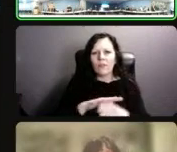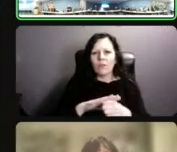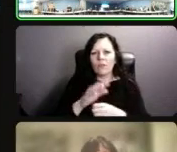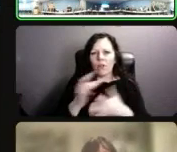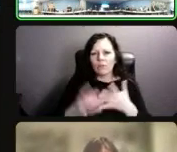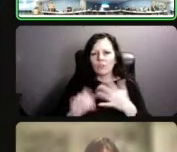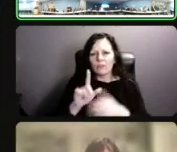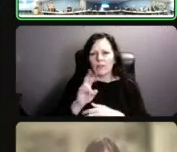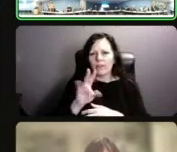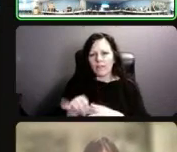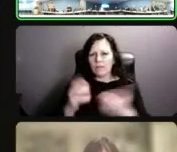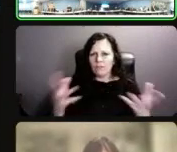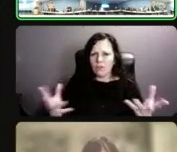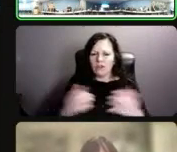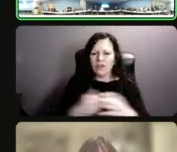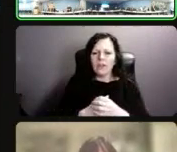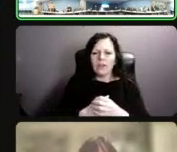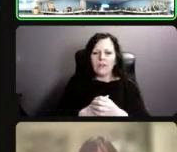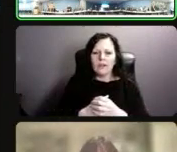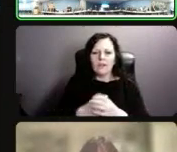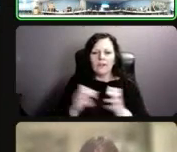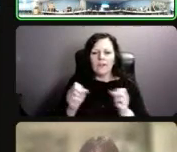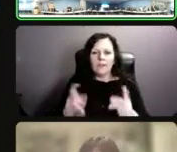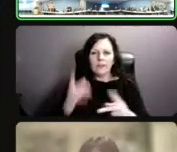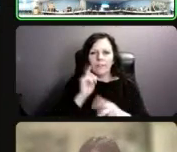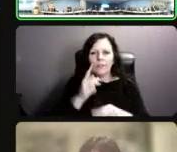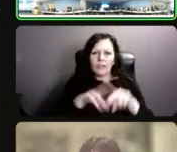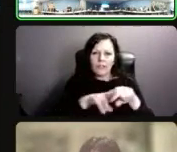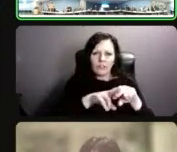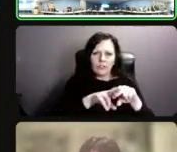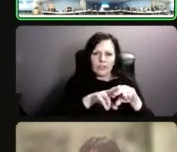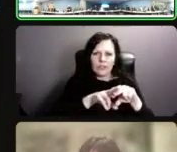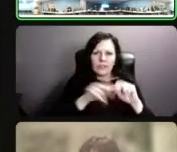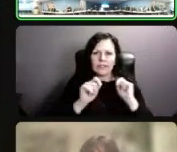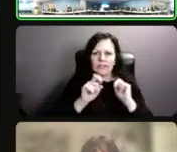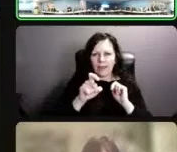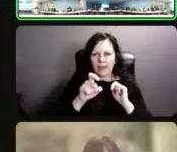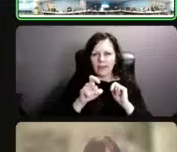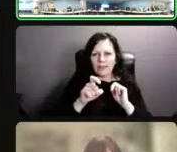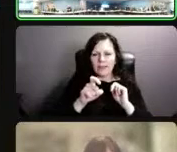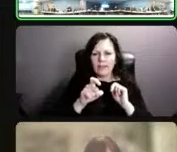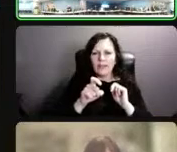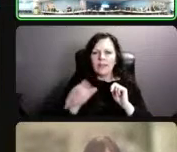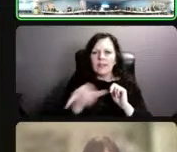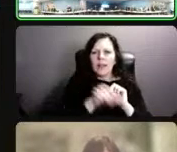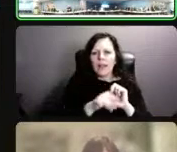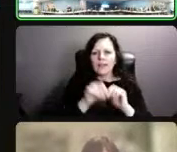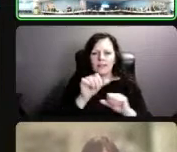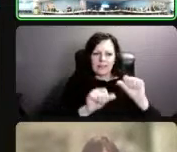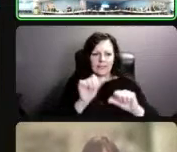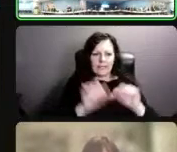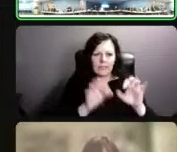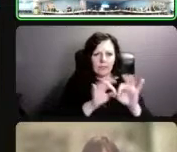I'M JUST GOING TO TALK LITTLE BIT ABOUT THOSE WE TALKED ABOUT